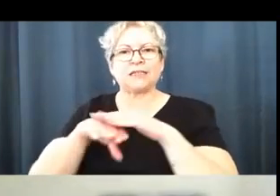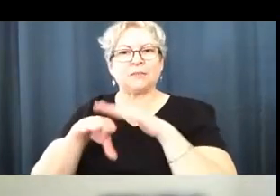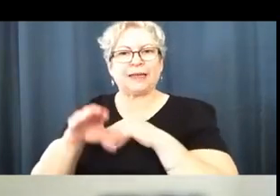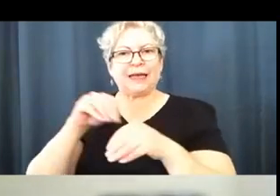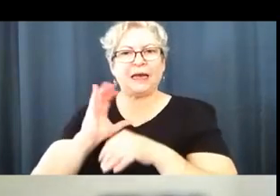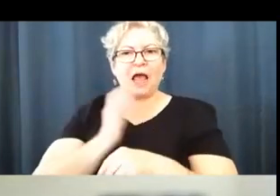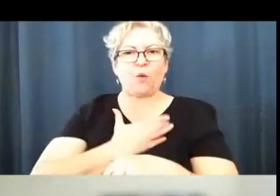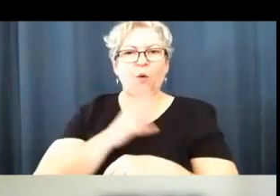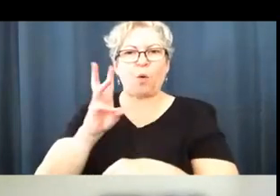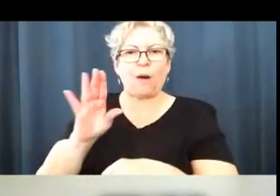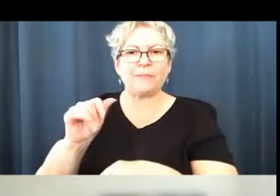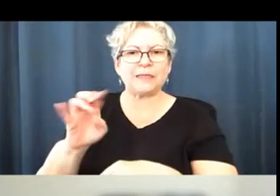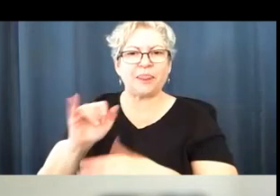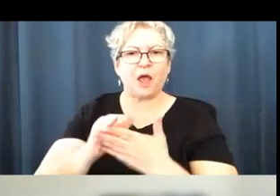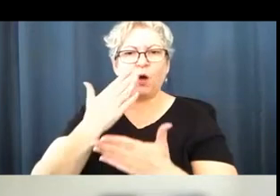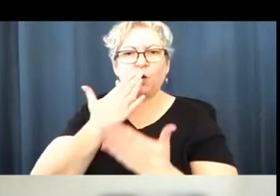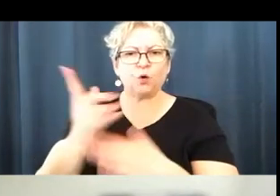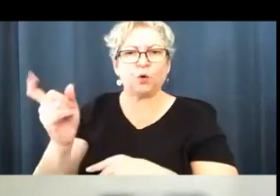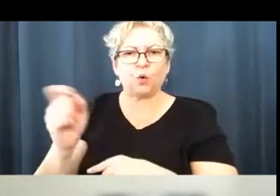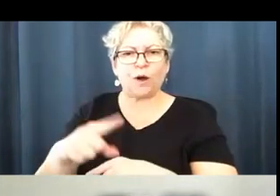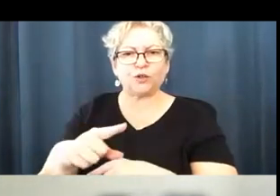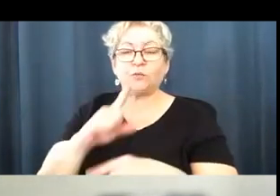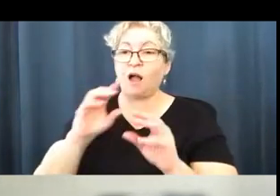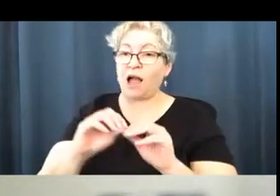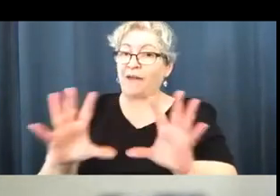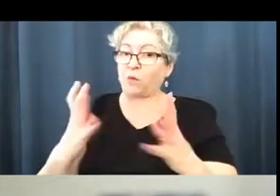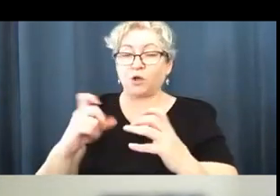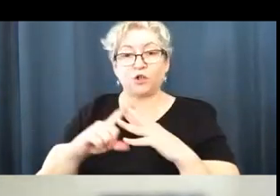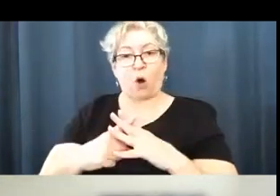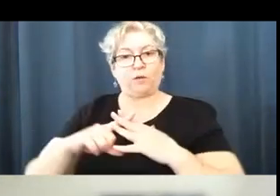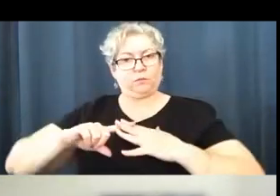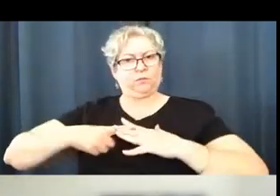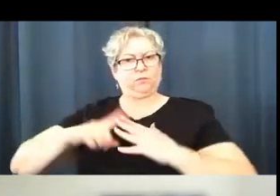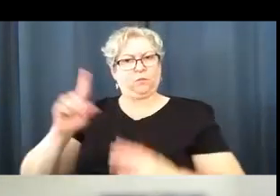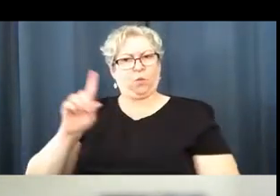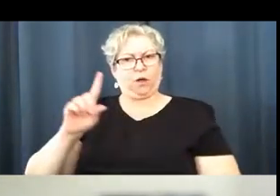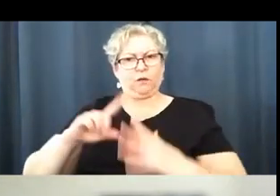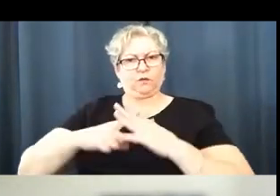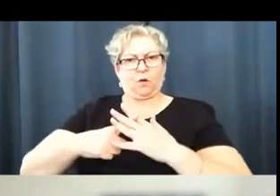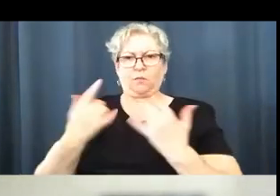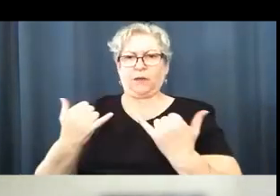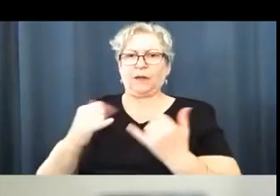That's a good question. So obviously, we want to start at the beginning. We want to start at the design phase, we mentioned that.